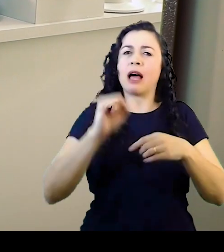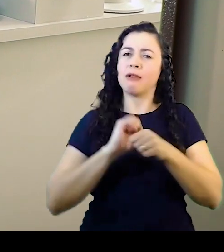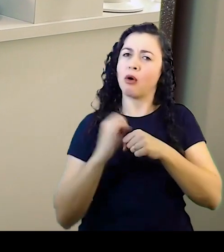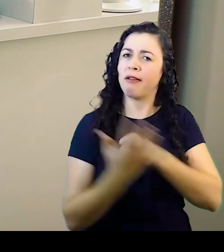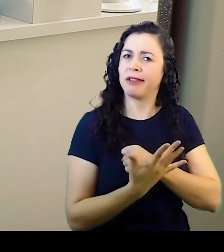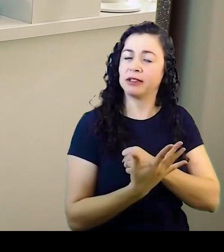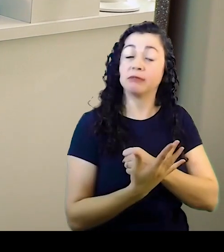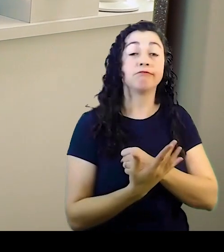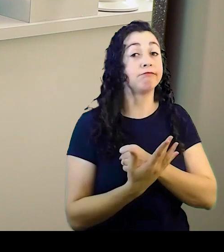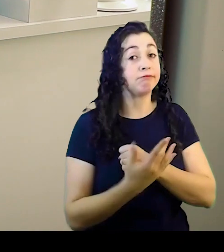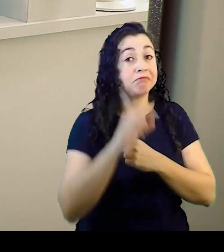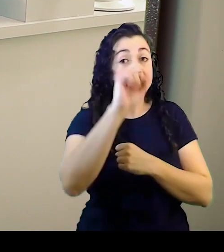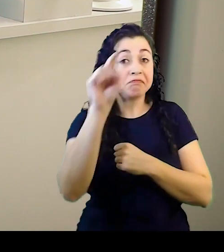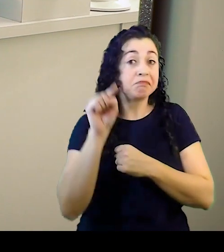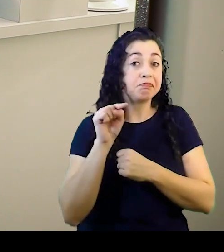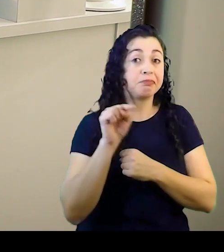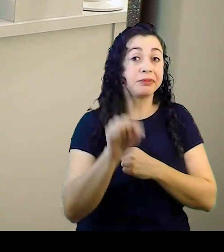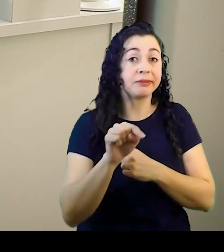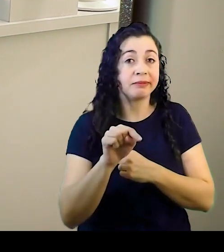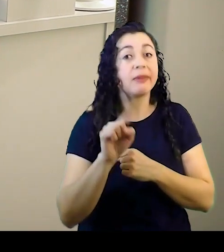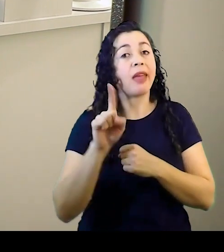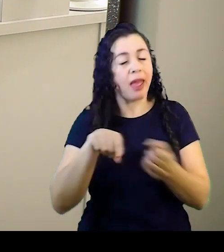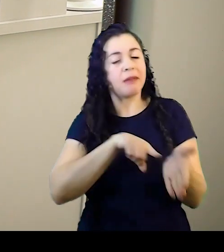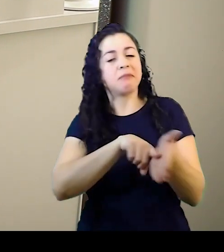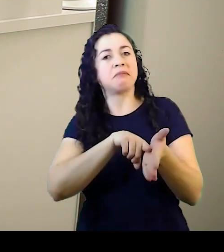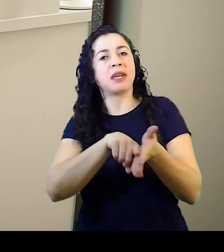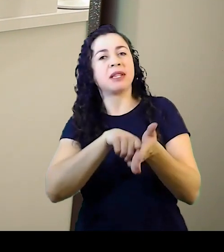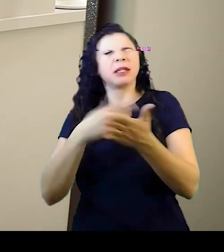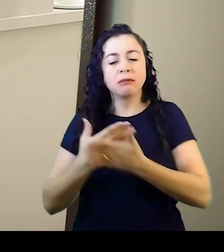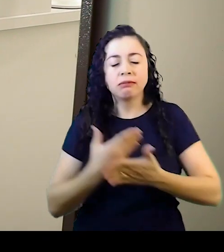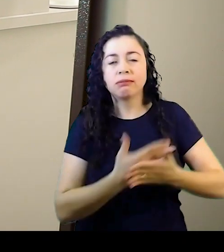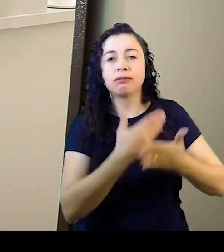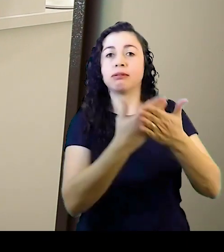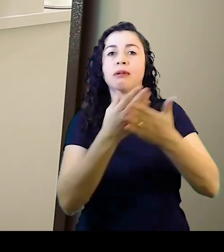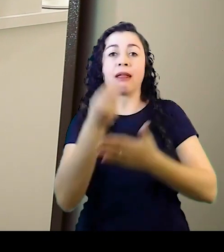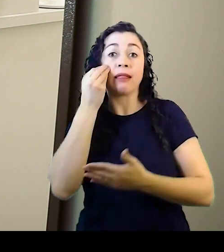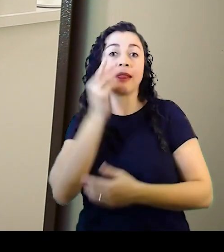Well, these are questions that we intend to answer through research that is carried